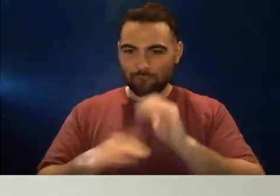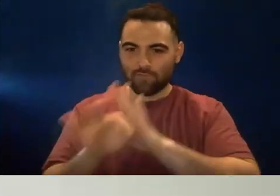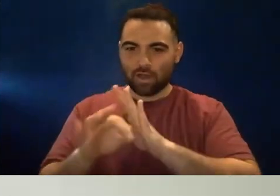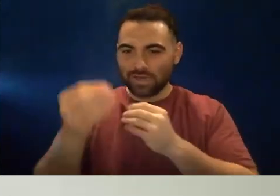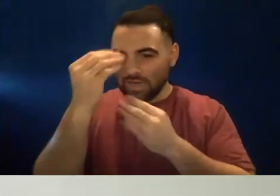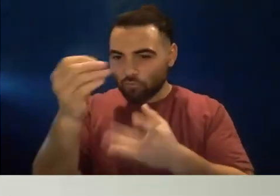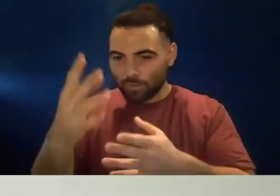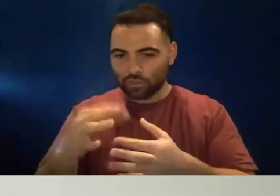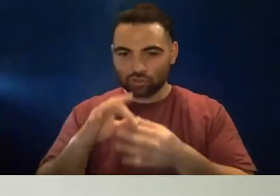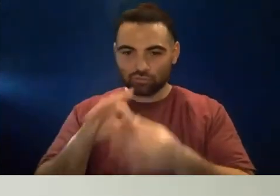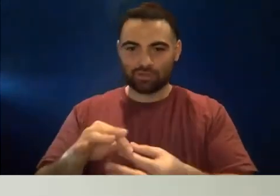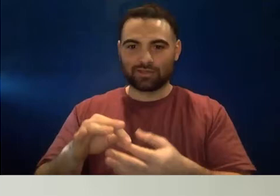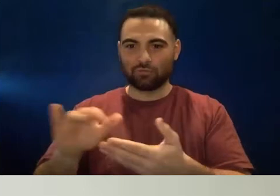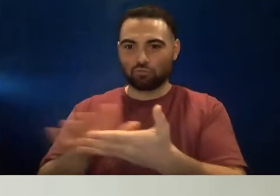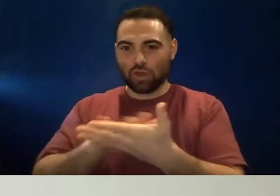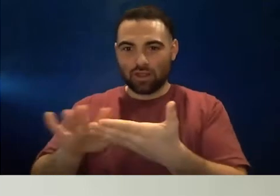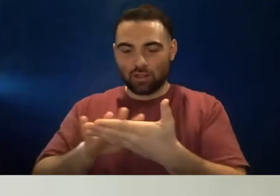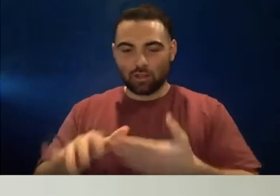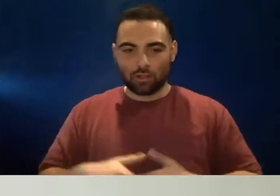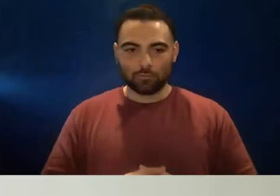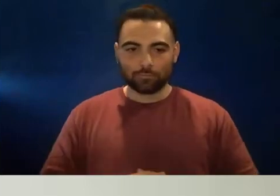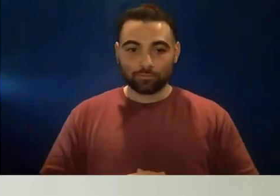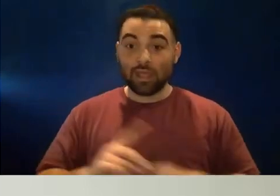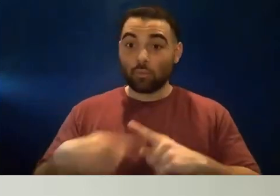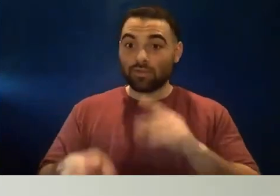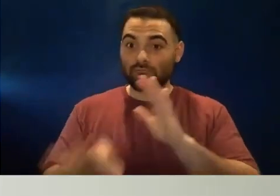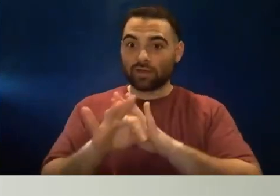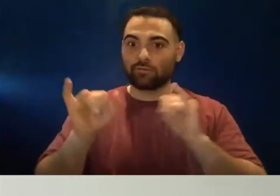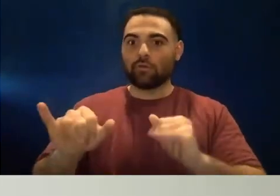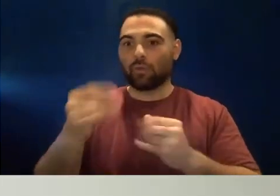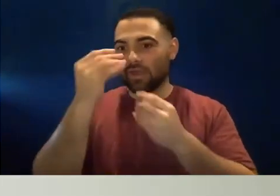And then when they find that information is there, a lot of times, it's not even adequate,